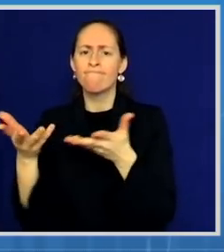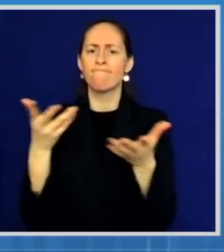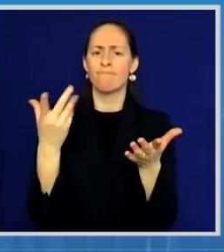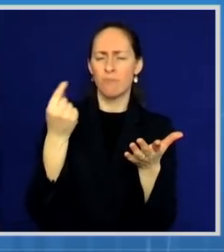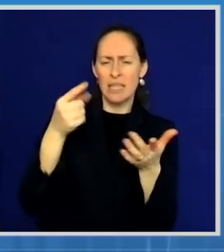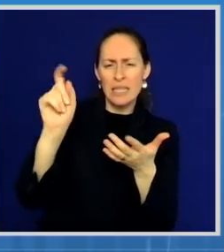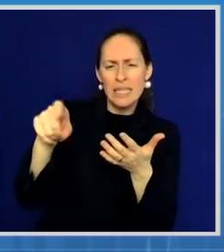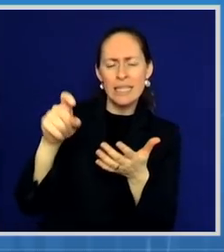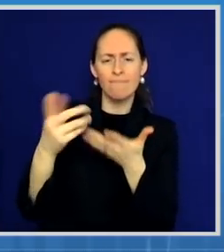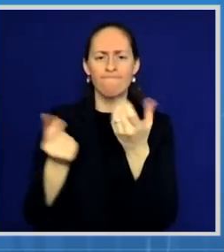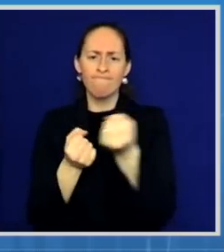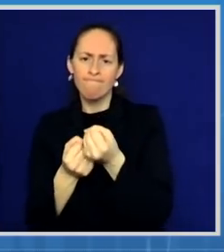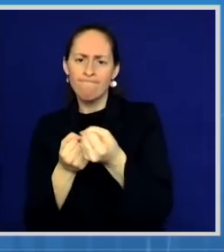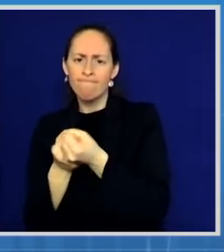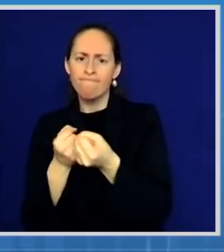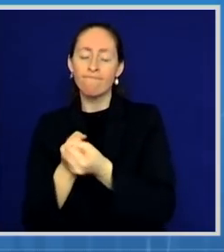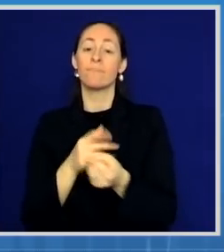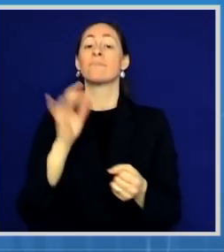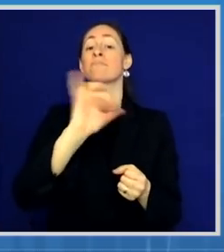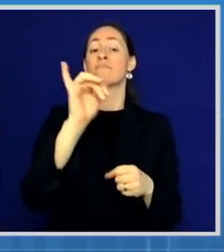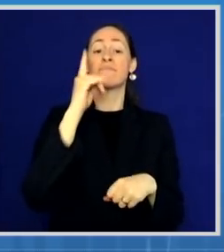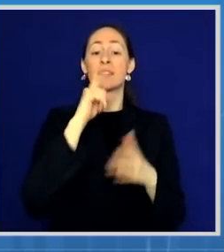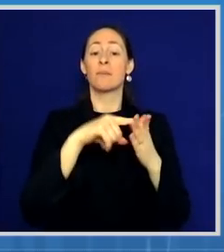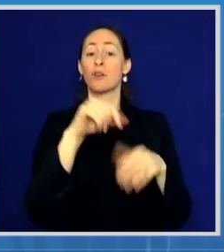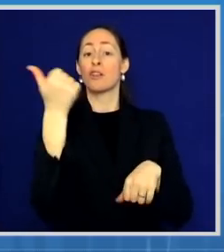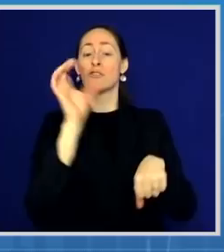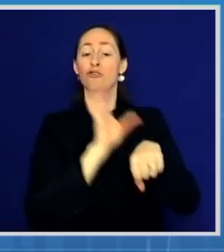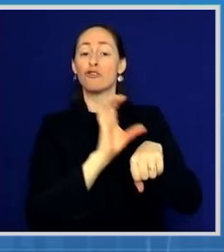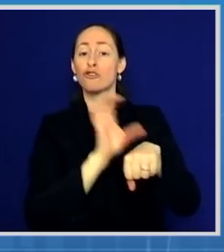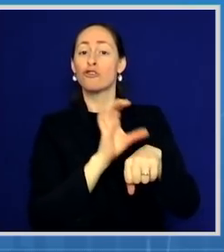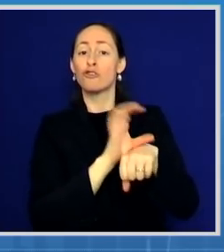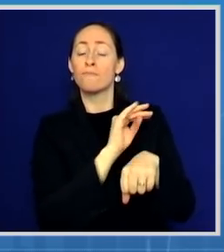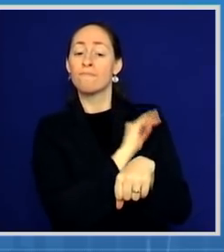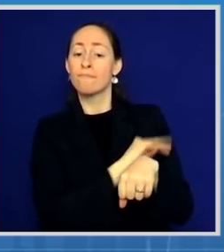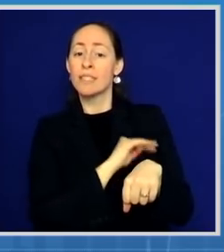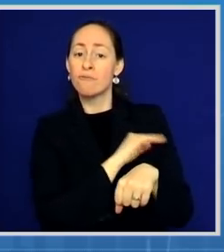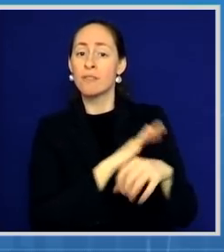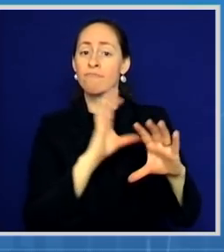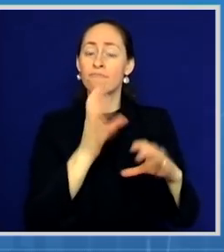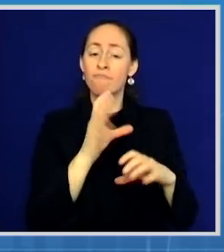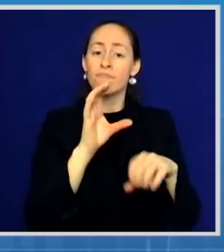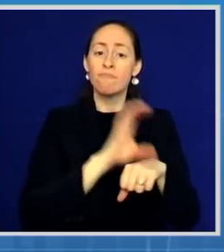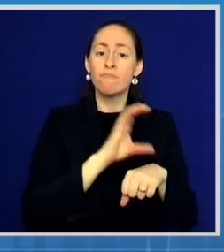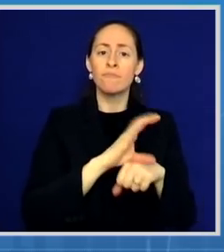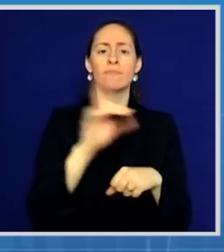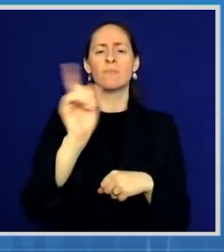with a large network of churches in Eastern North Carolina. Peletah Ministries was founded to assist